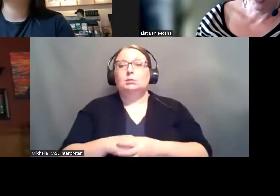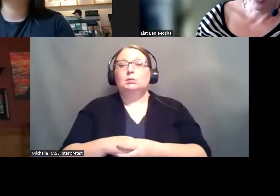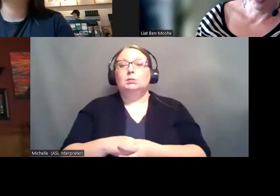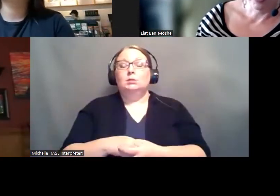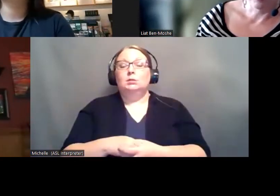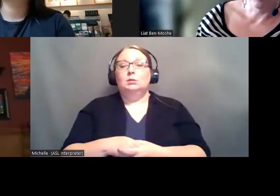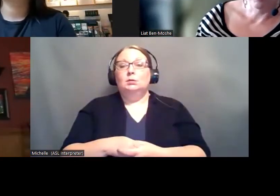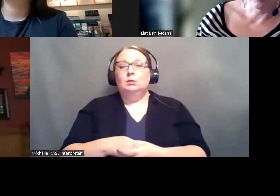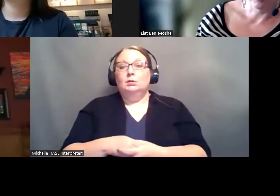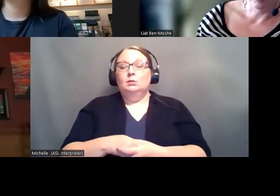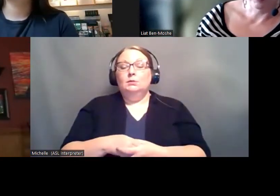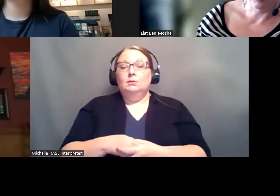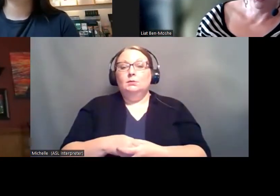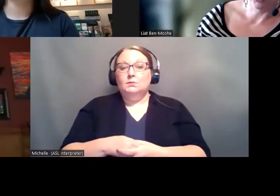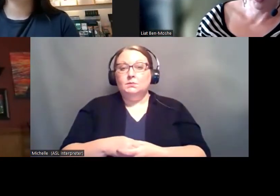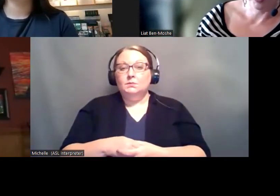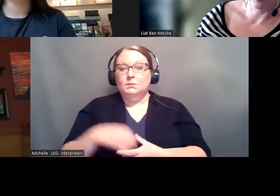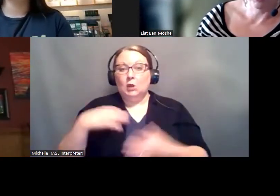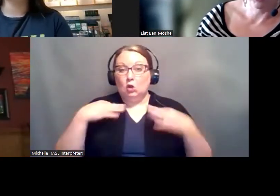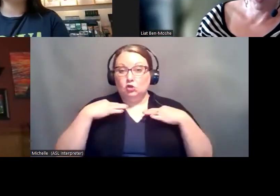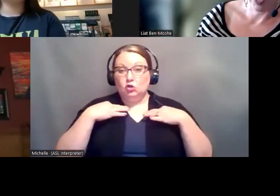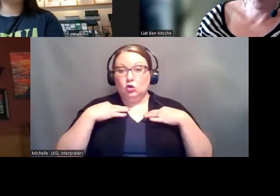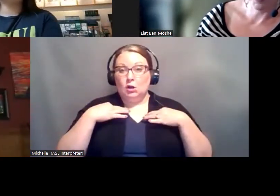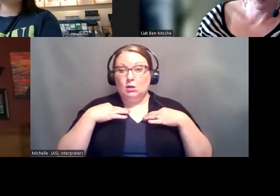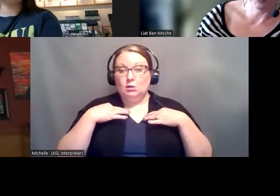and a shirt that has stripes.